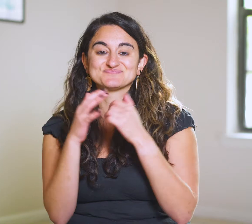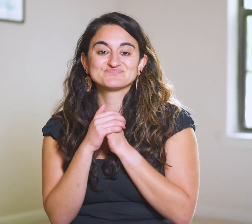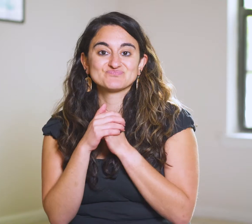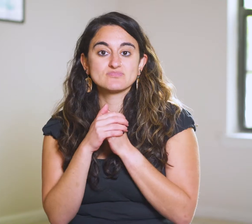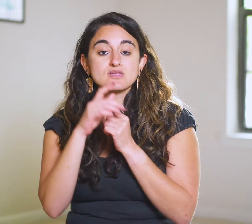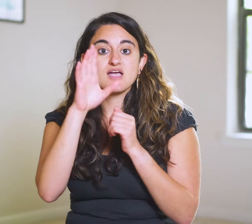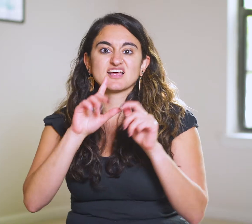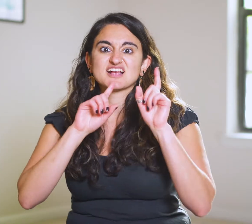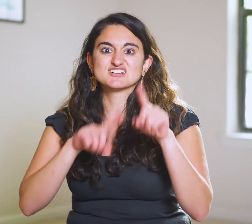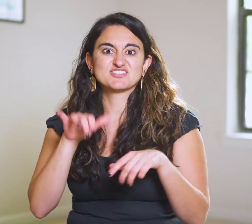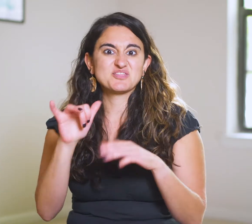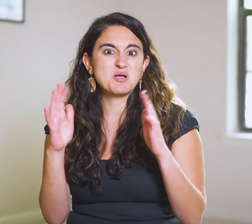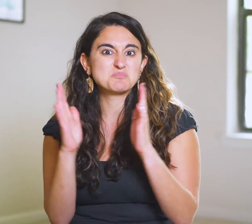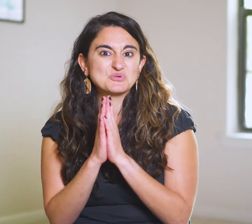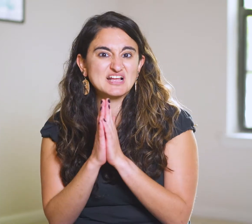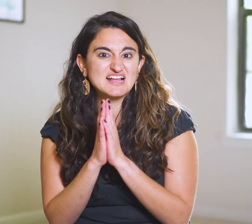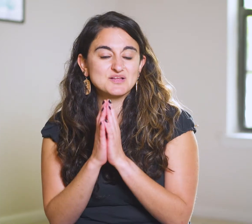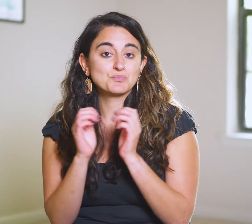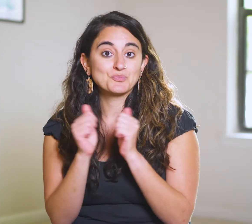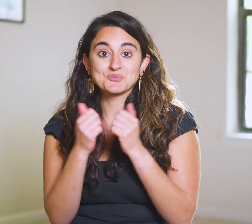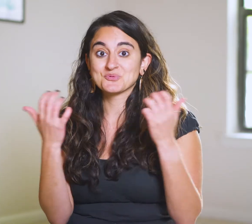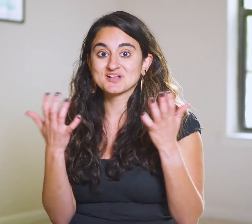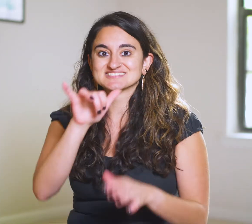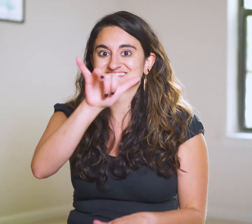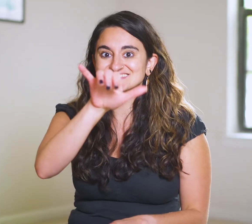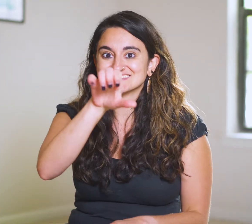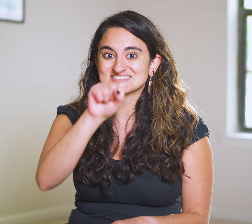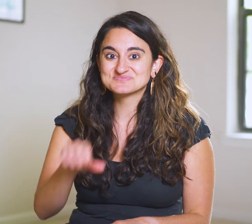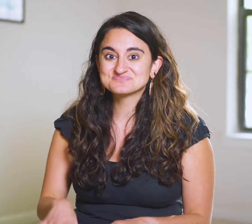God answers that prayer with a “yes”!